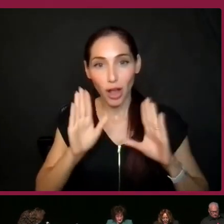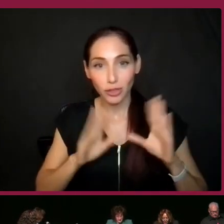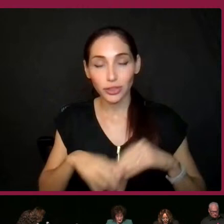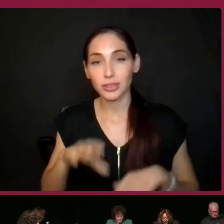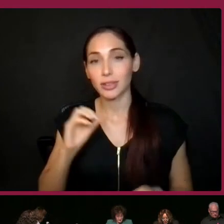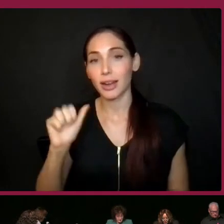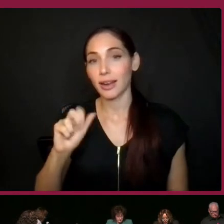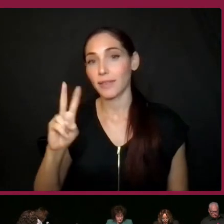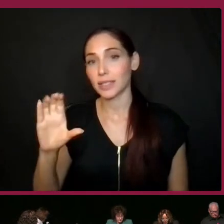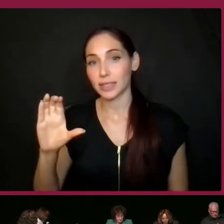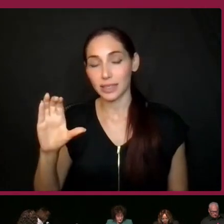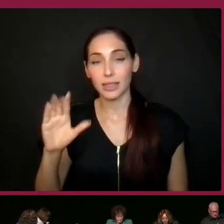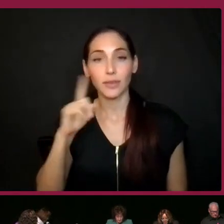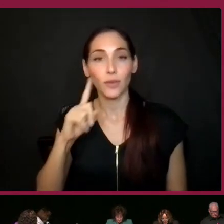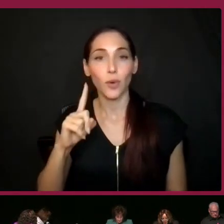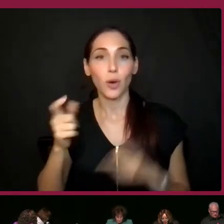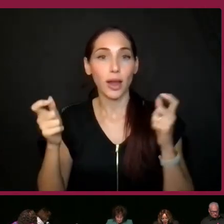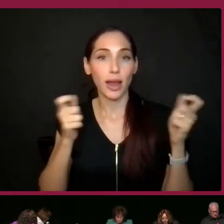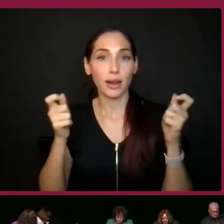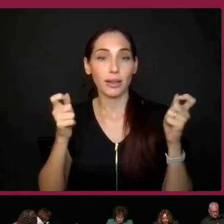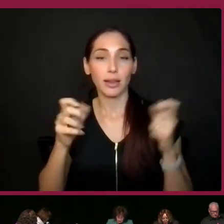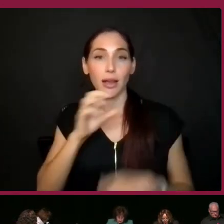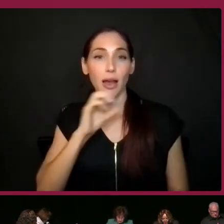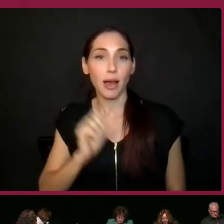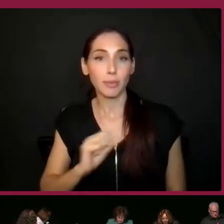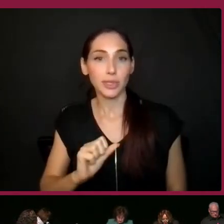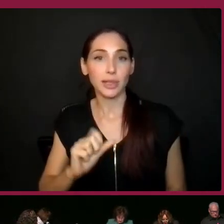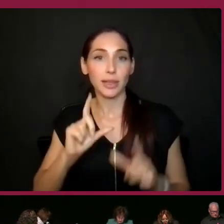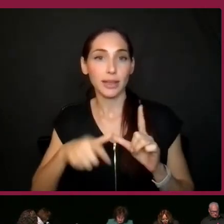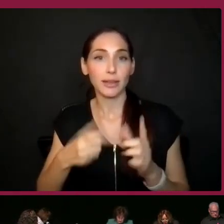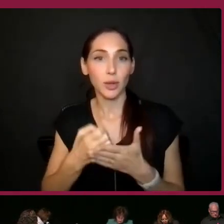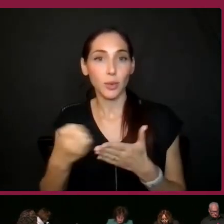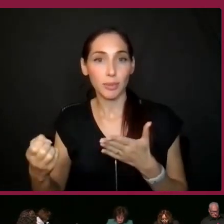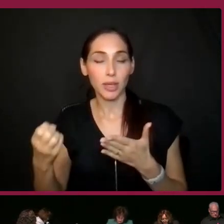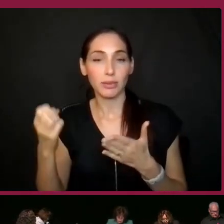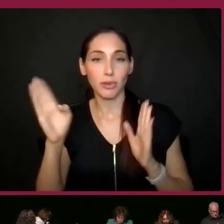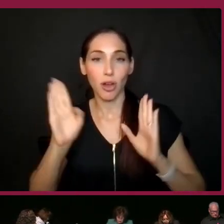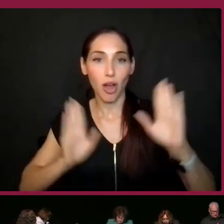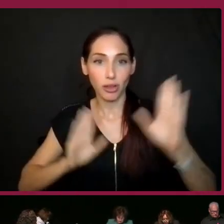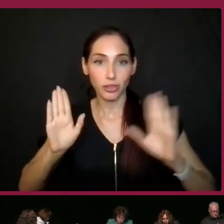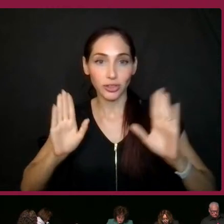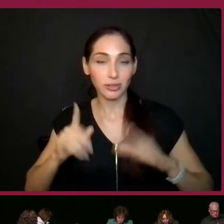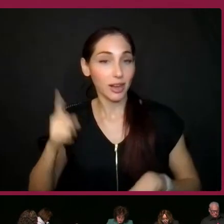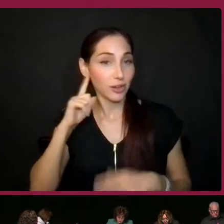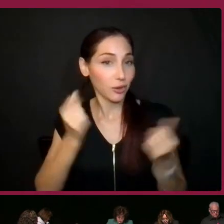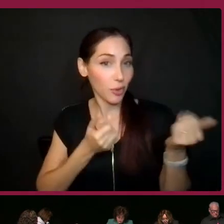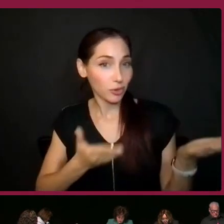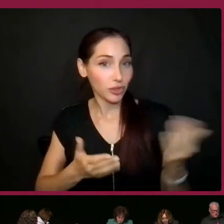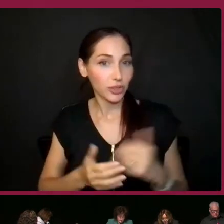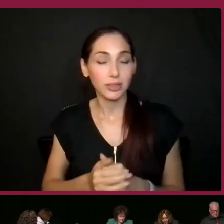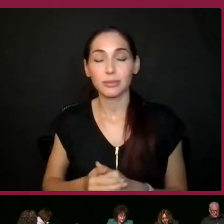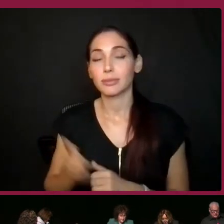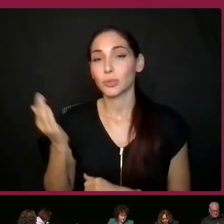Valley College to handle obsolete equipment auction. May I have a motion? So moved. Second.